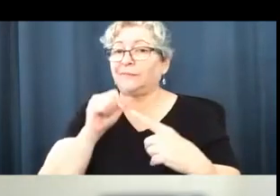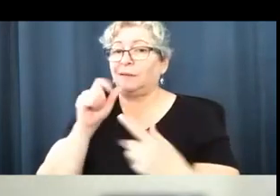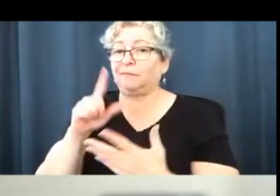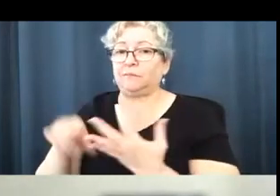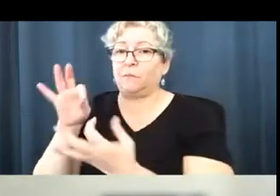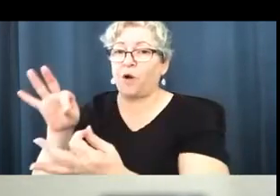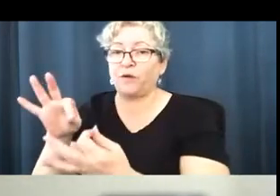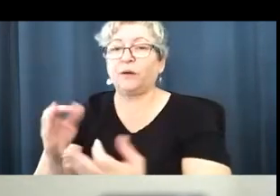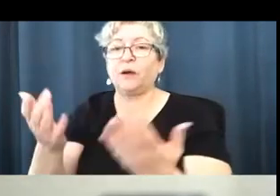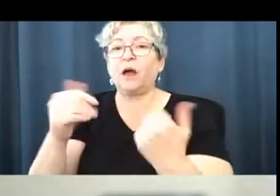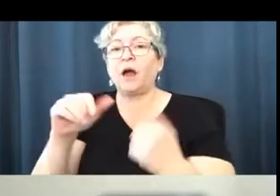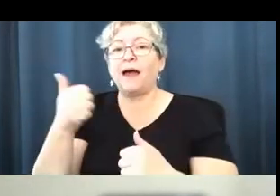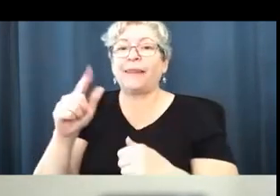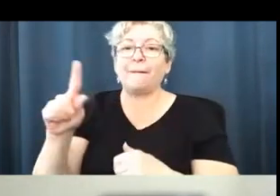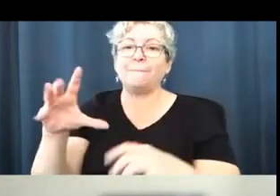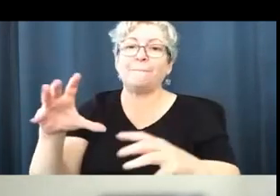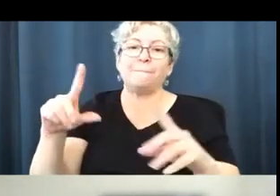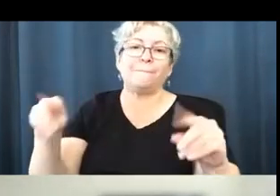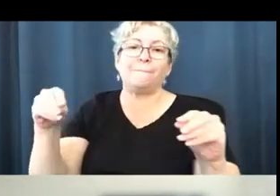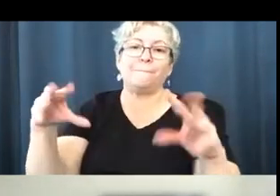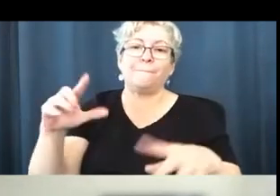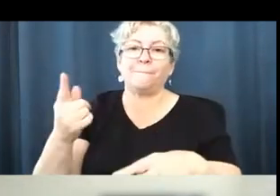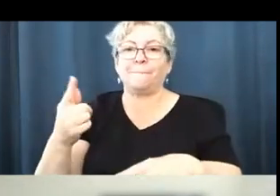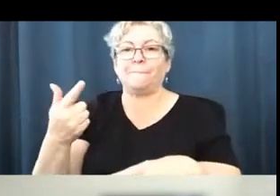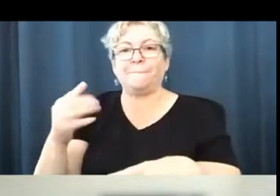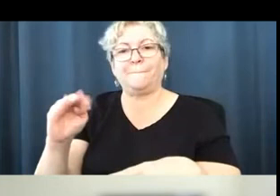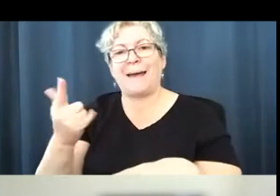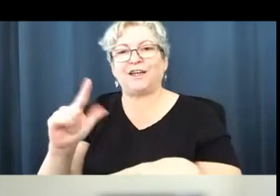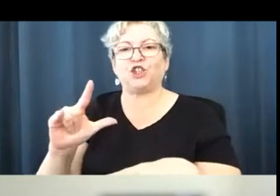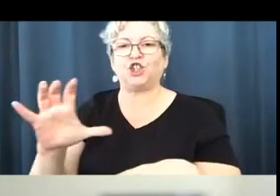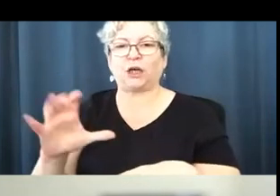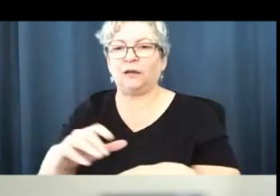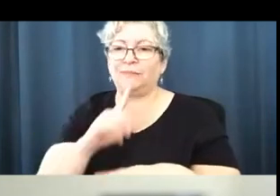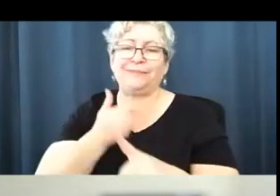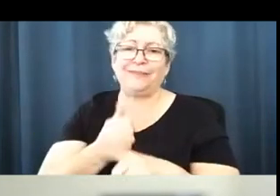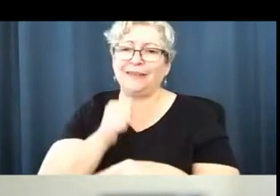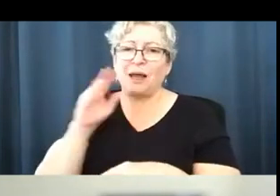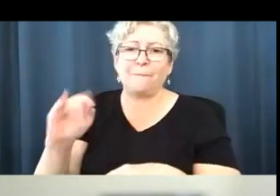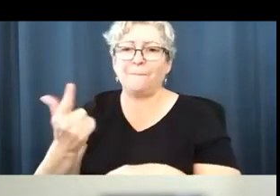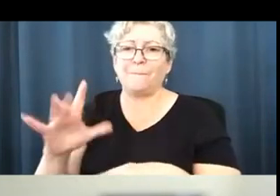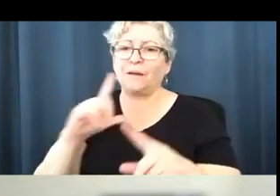Another magic button a lot of people see these days which is not really a magic button or what we call Overlays.